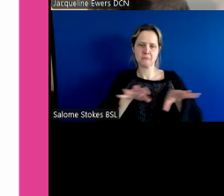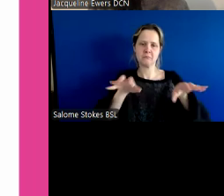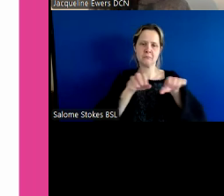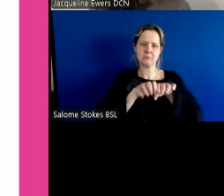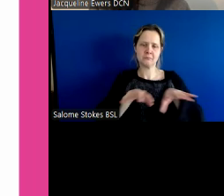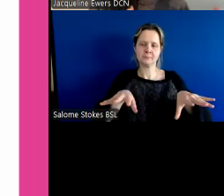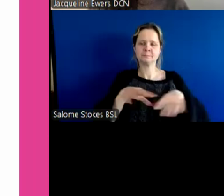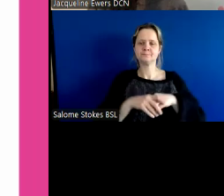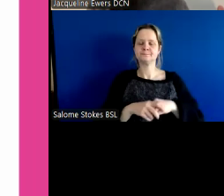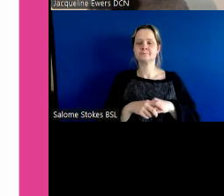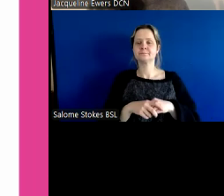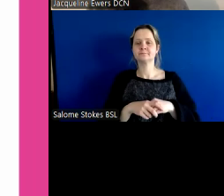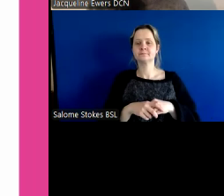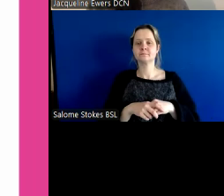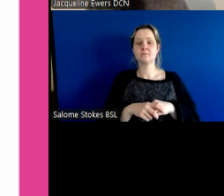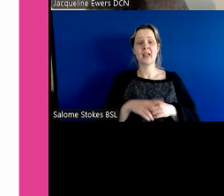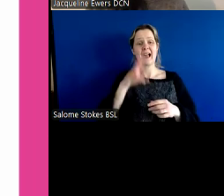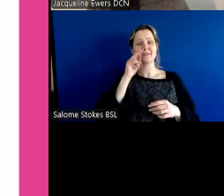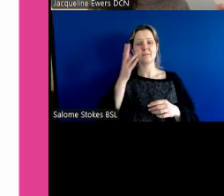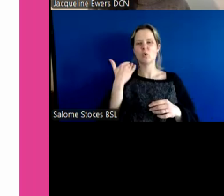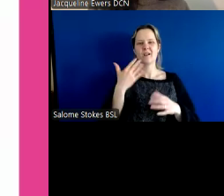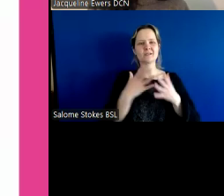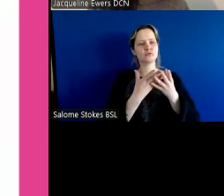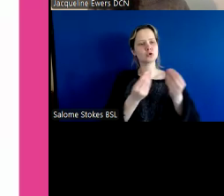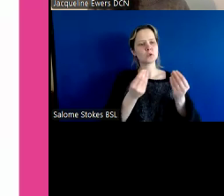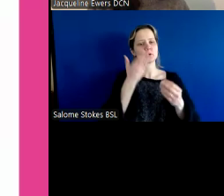I've seen this with resources for schools, or free training for artists